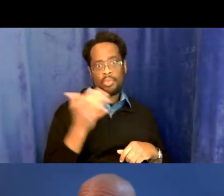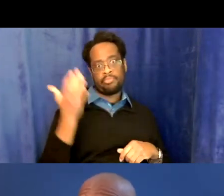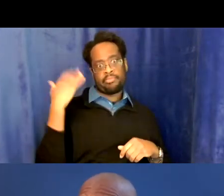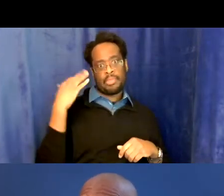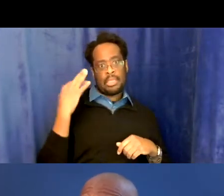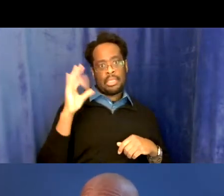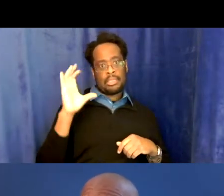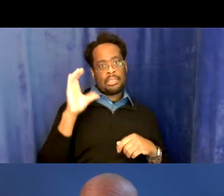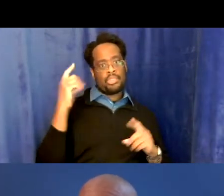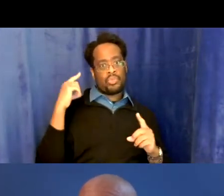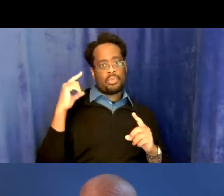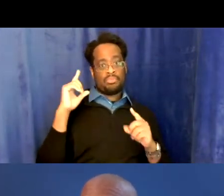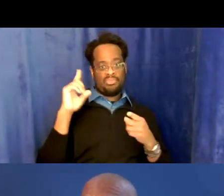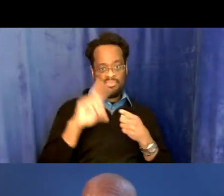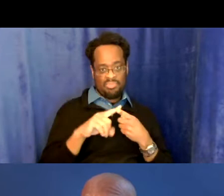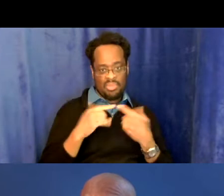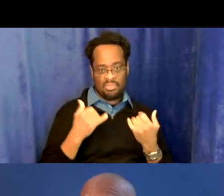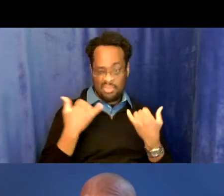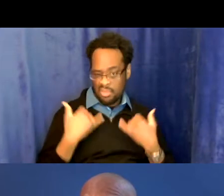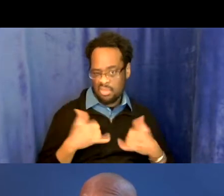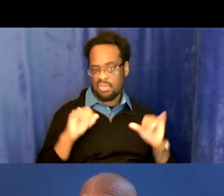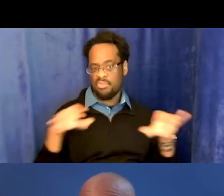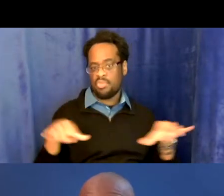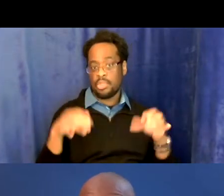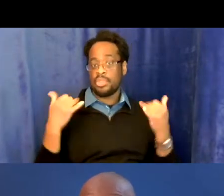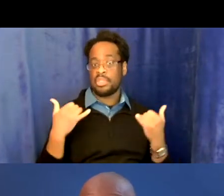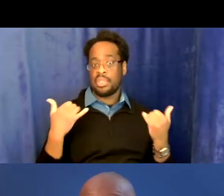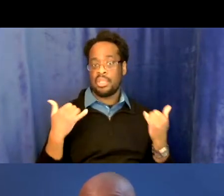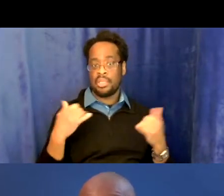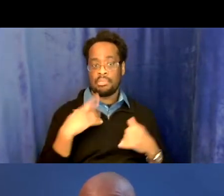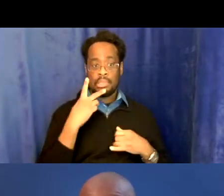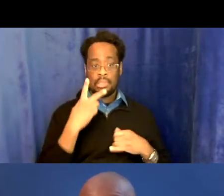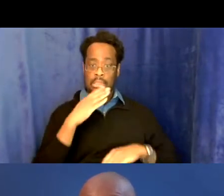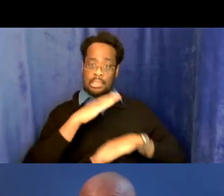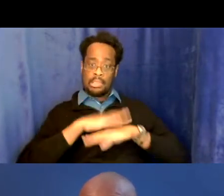work towards speaking. And that was in the 19th century up until- really they- really still do it today.